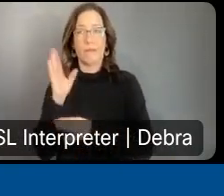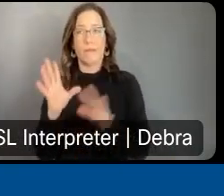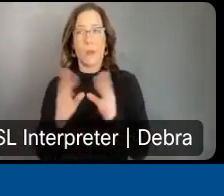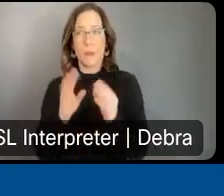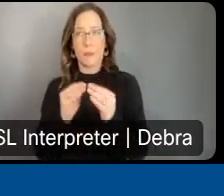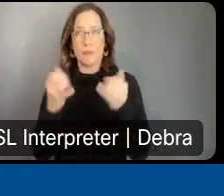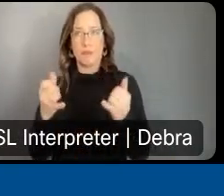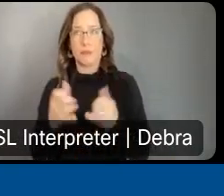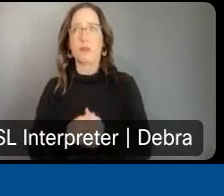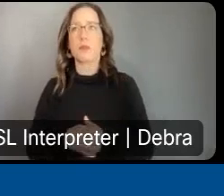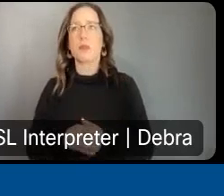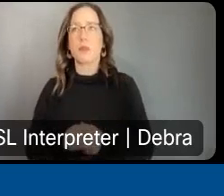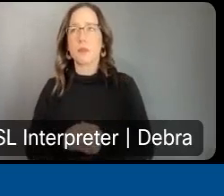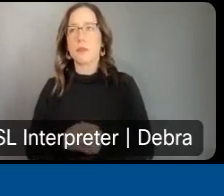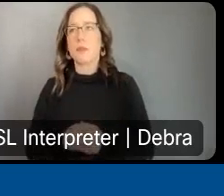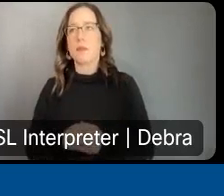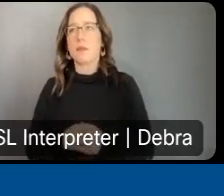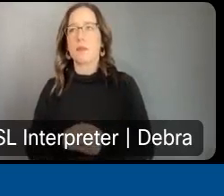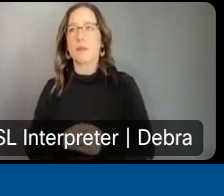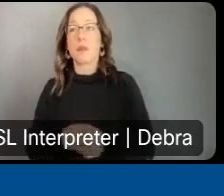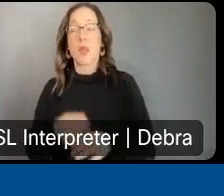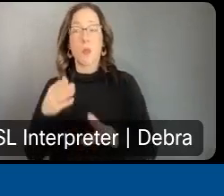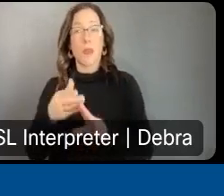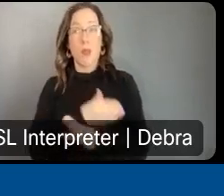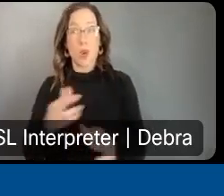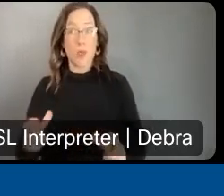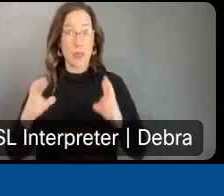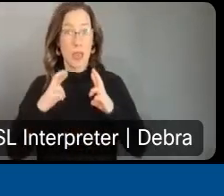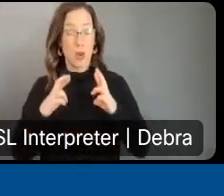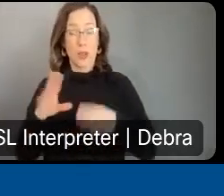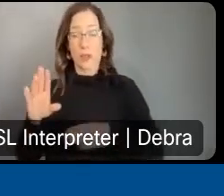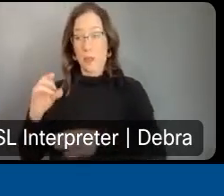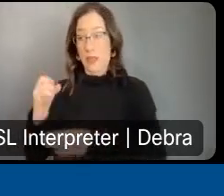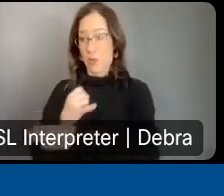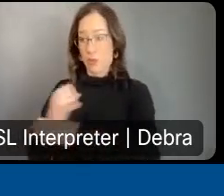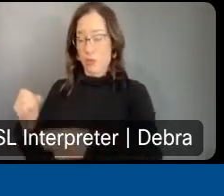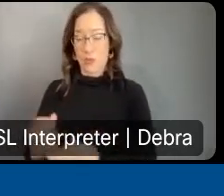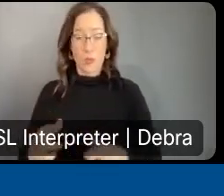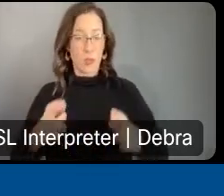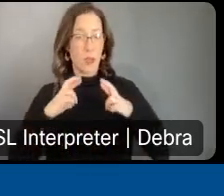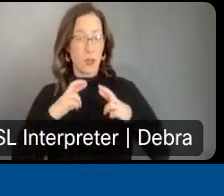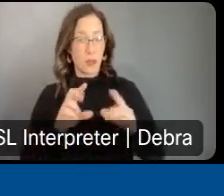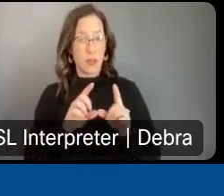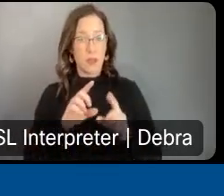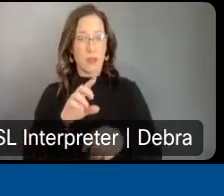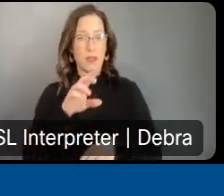I will tell you that prior to retiring from industry and retiring from Department of Homeland Security,